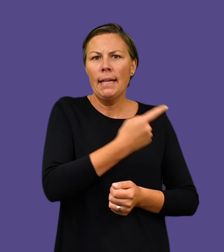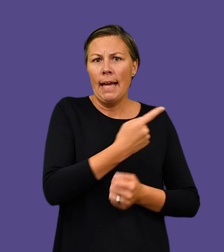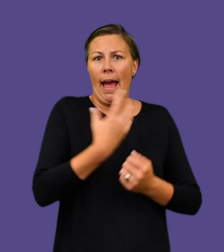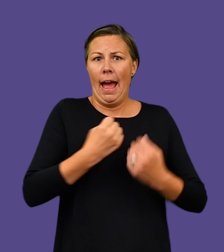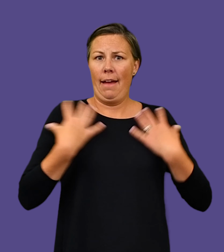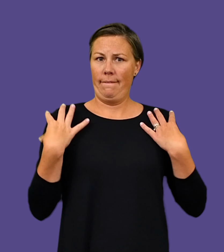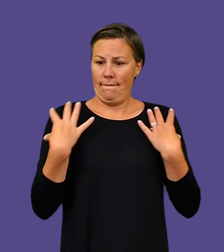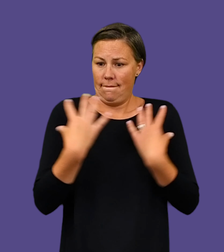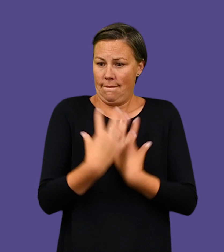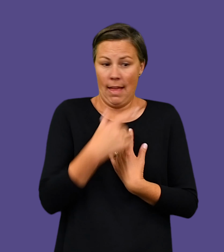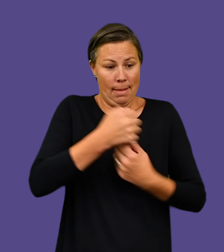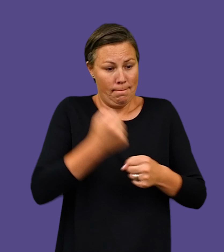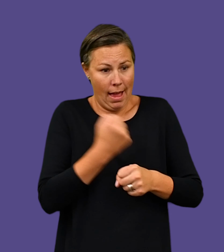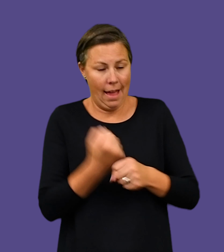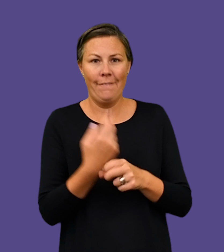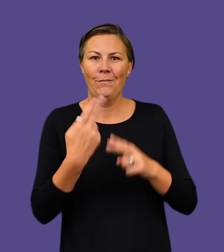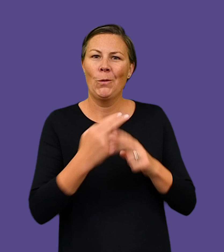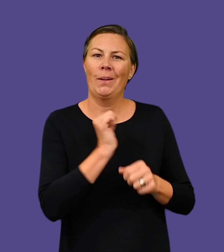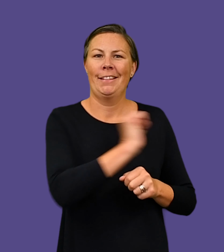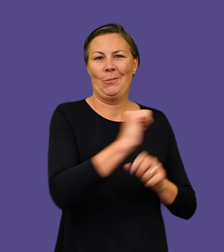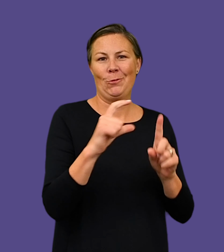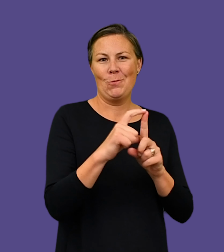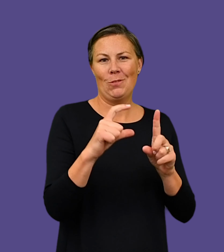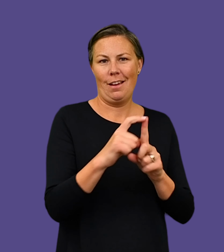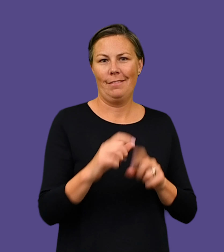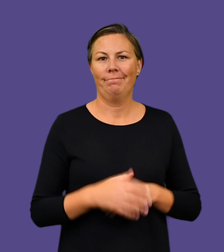Michael, one of the few contemporary creators, is pictured wearing a cloak he made for his daughter.’